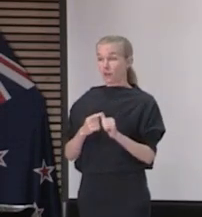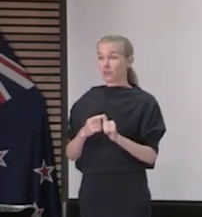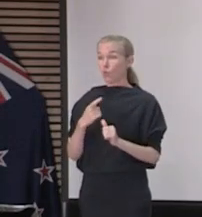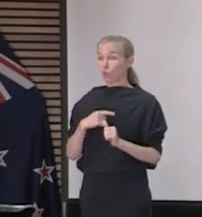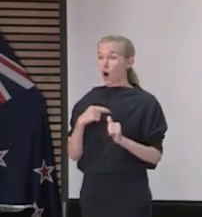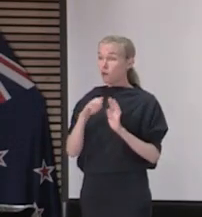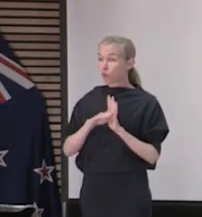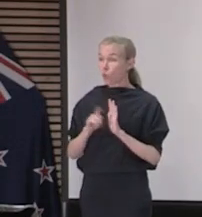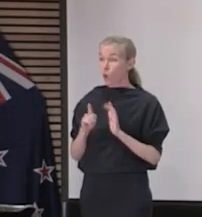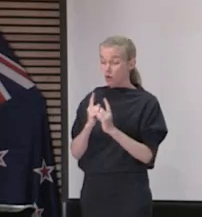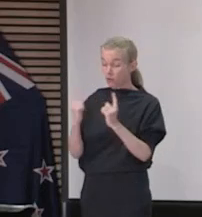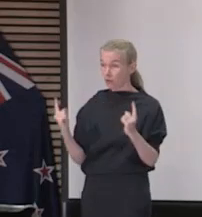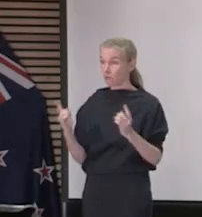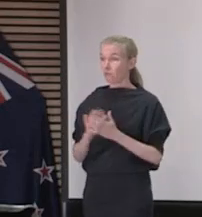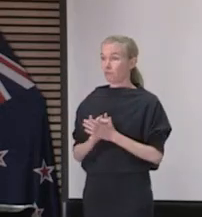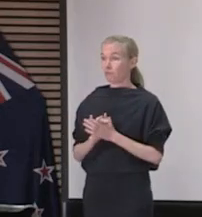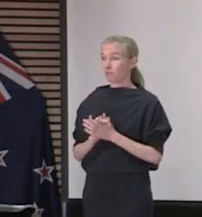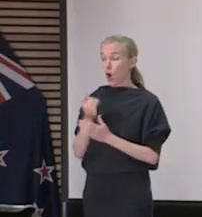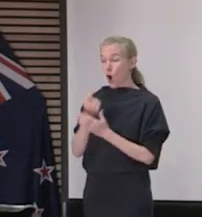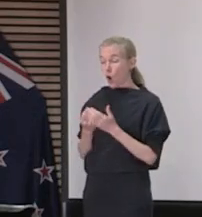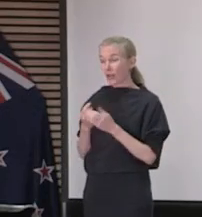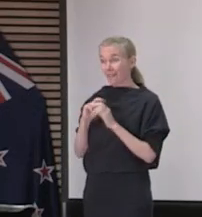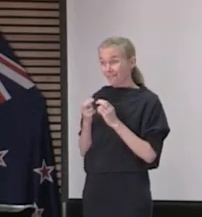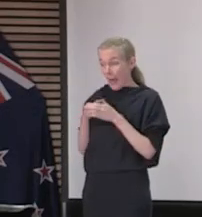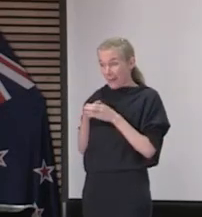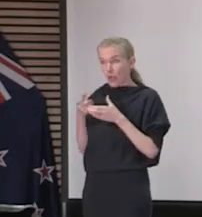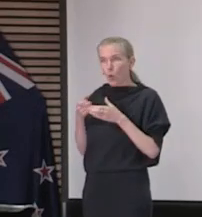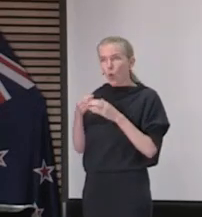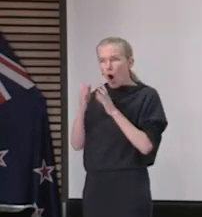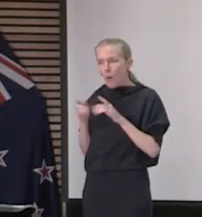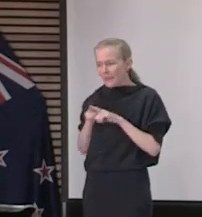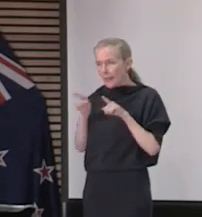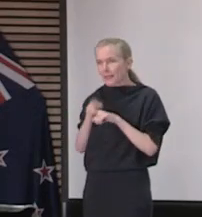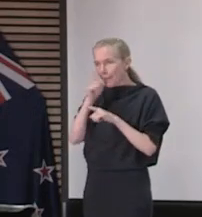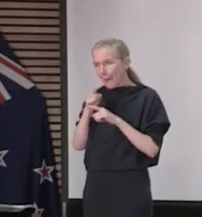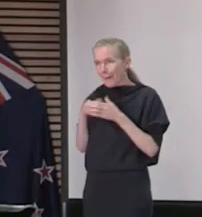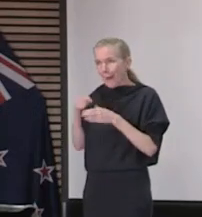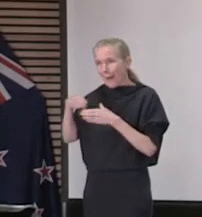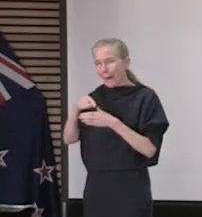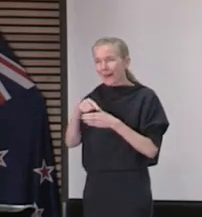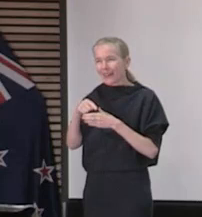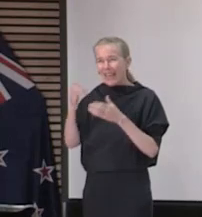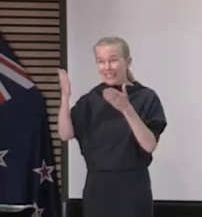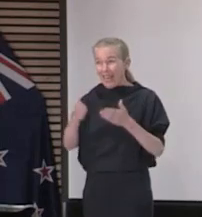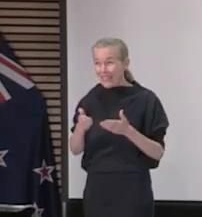Not interactwith anyone who is not in yourbubble, and that fundamentallygoes against everything thattangi is about.